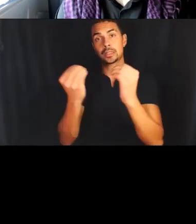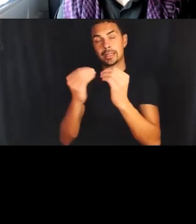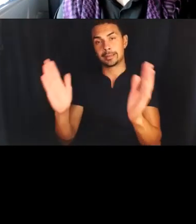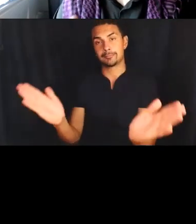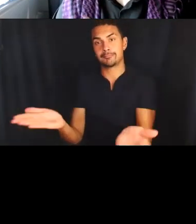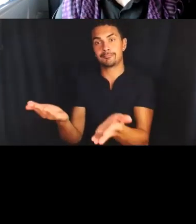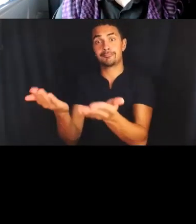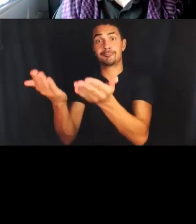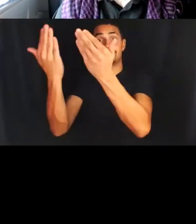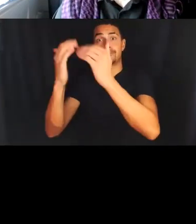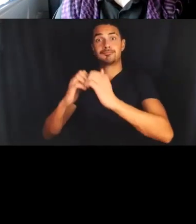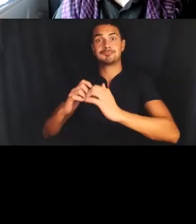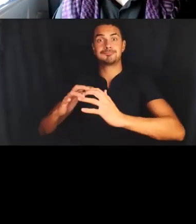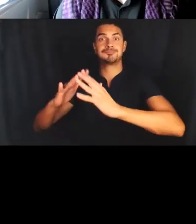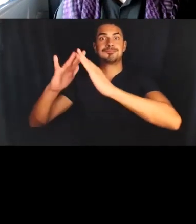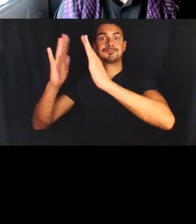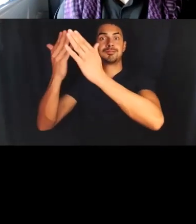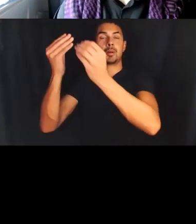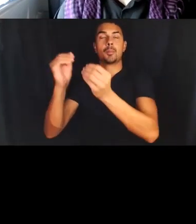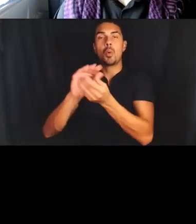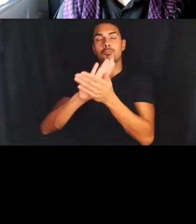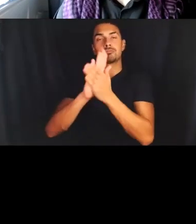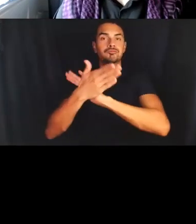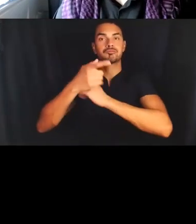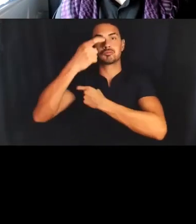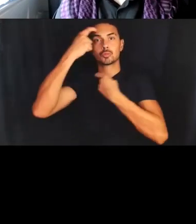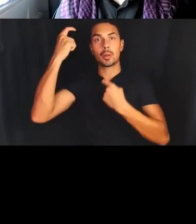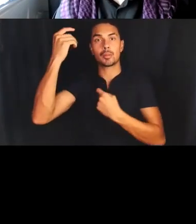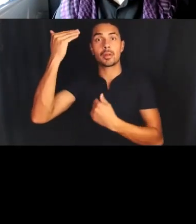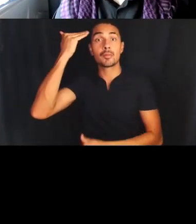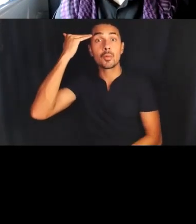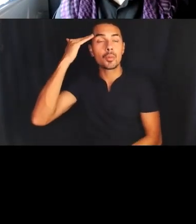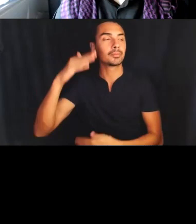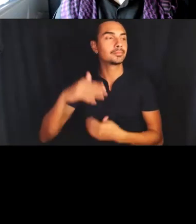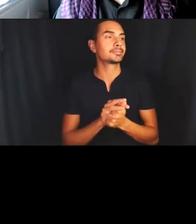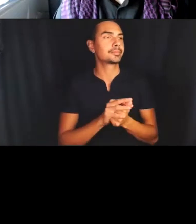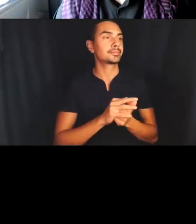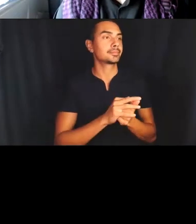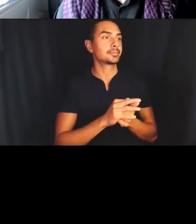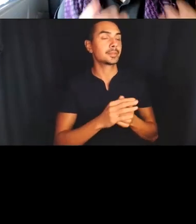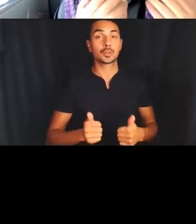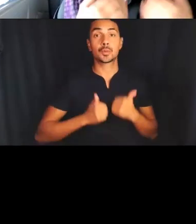more trauma informed, know how to help the survivors that are coming to them,